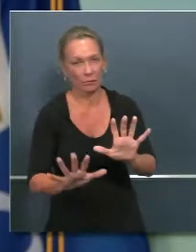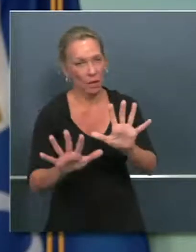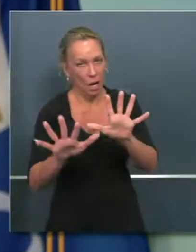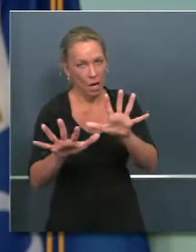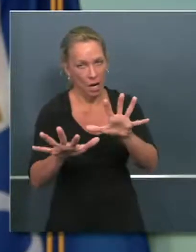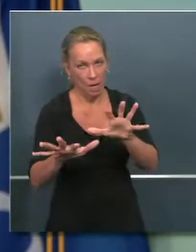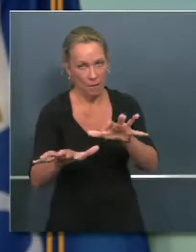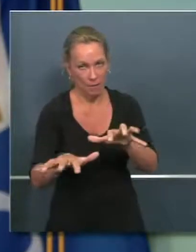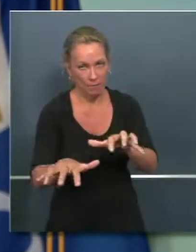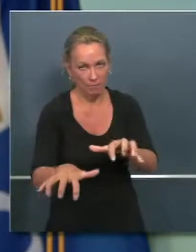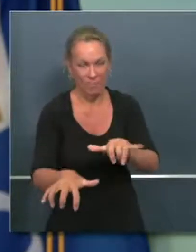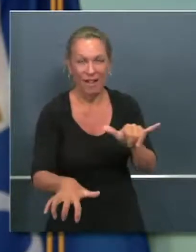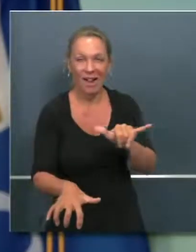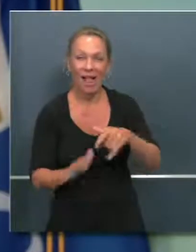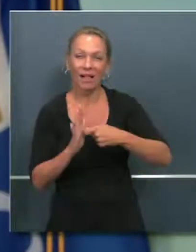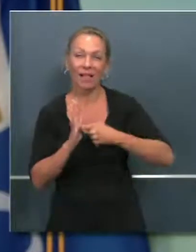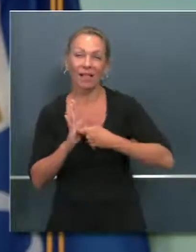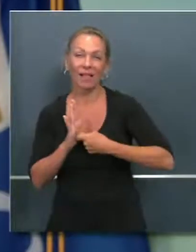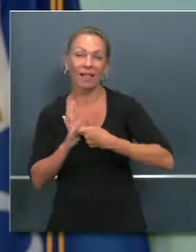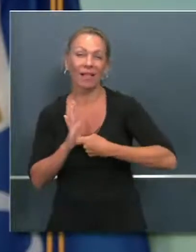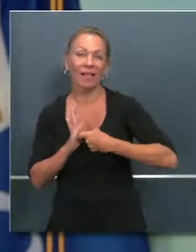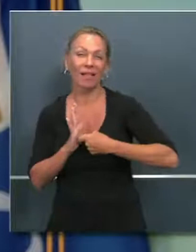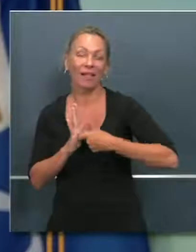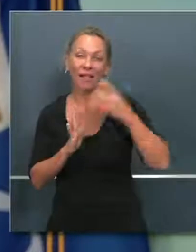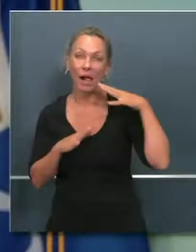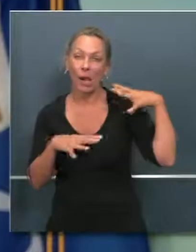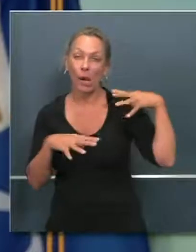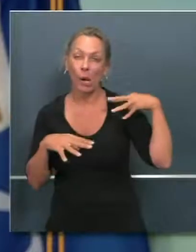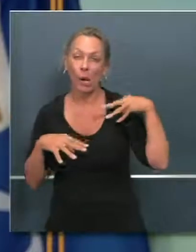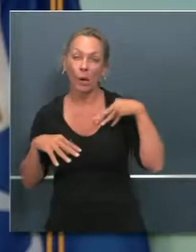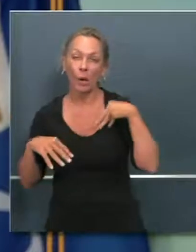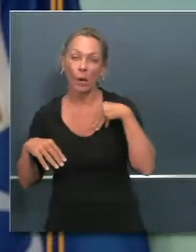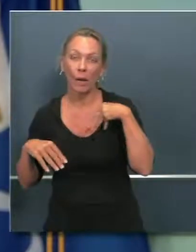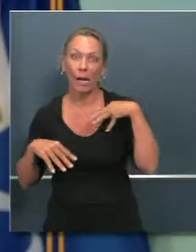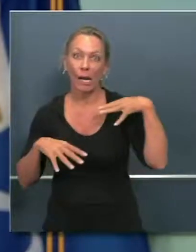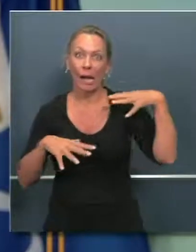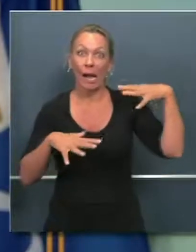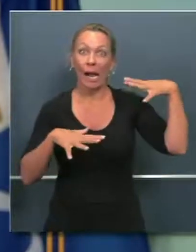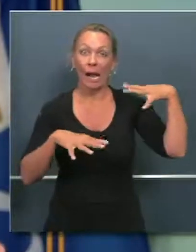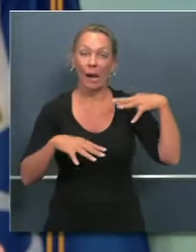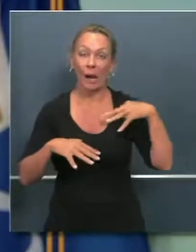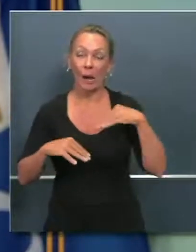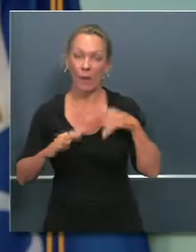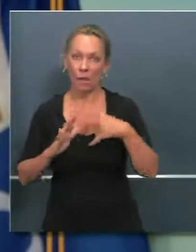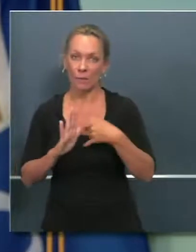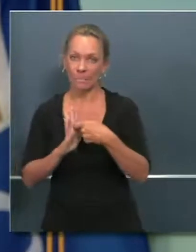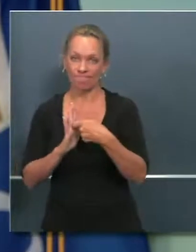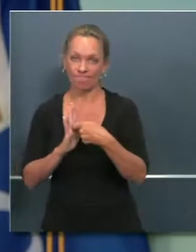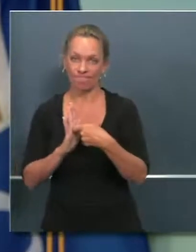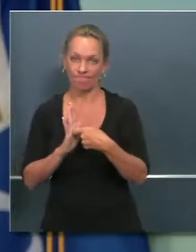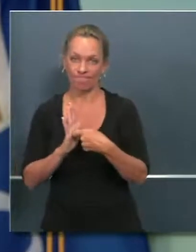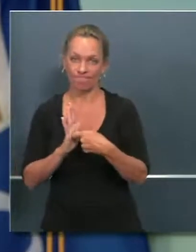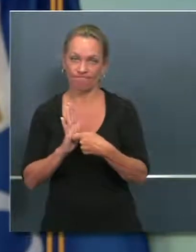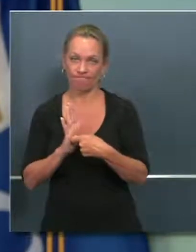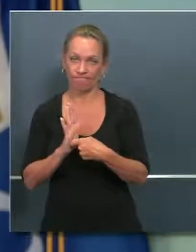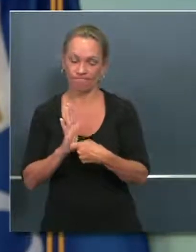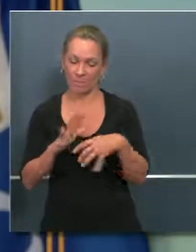as well what you attest to is also your capacity to toggle back to dim the reopening to move back